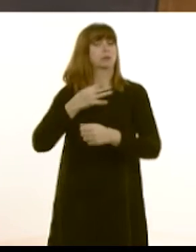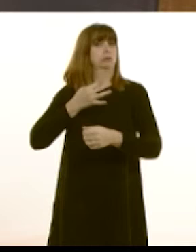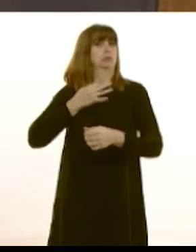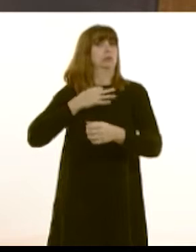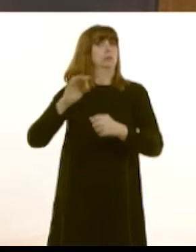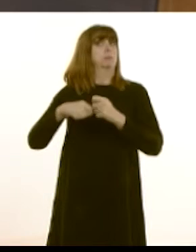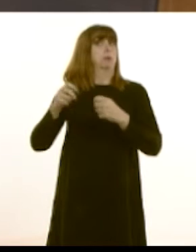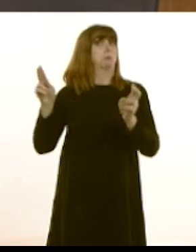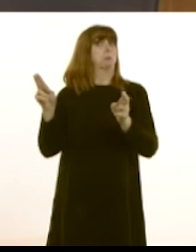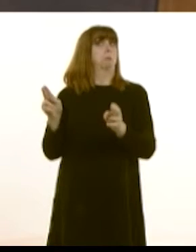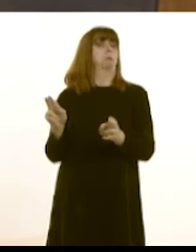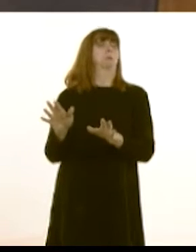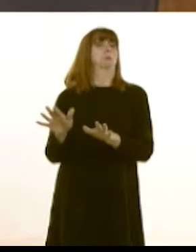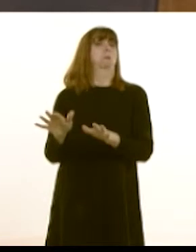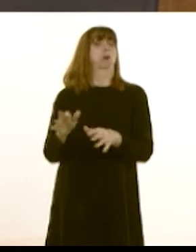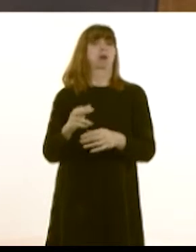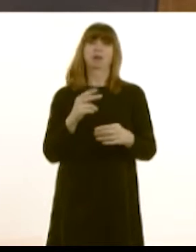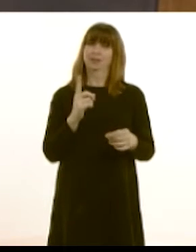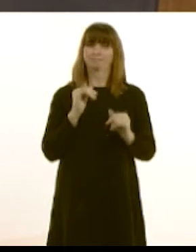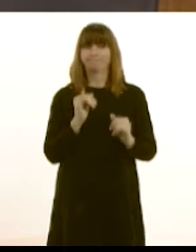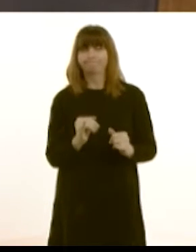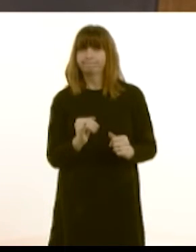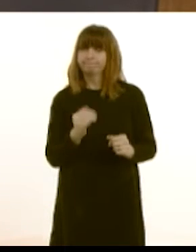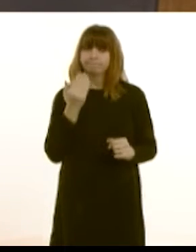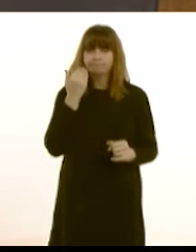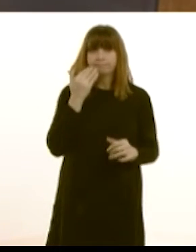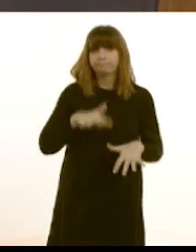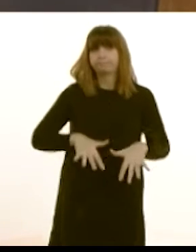That said, I do know that three houses were affected by flooding over the course of the